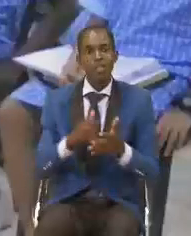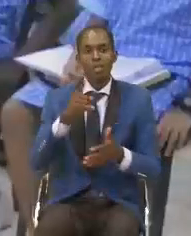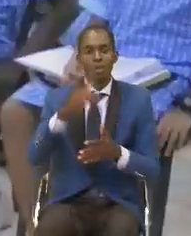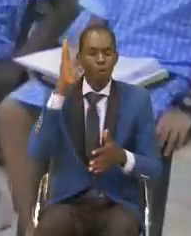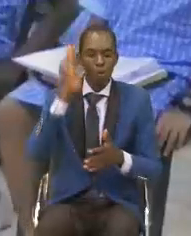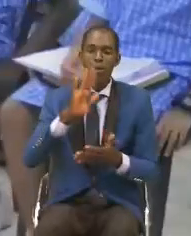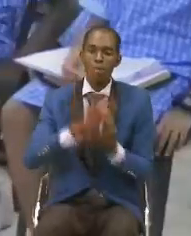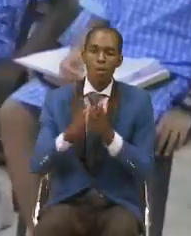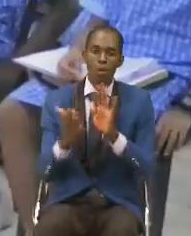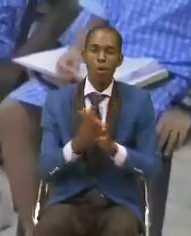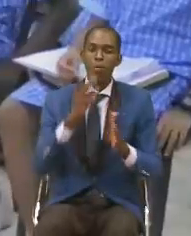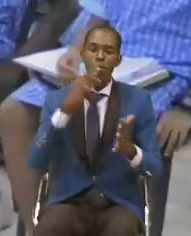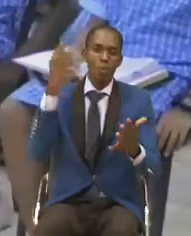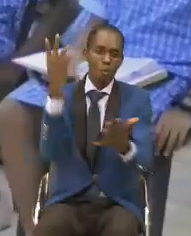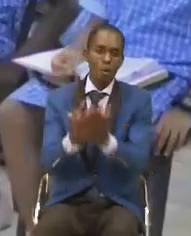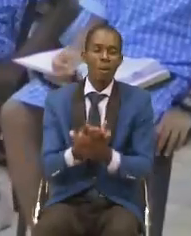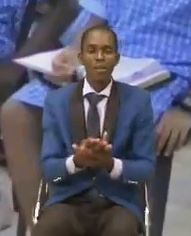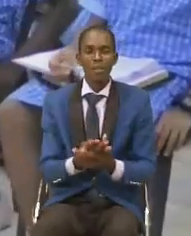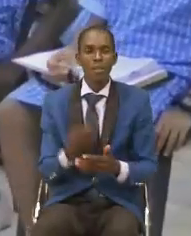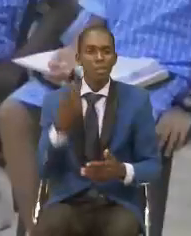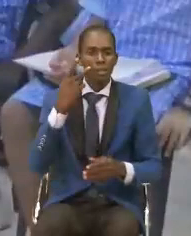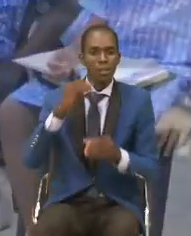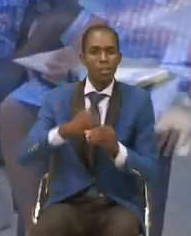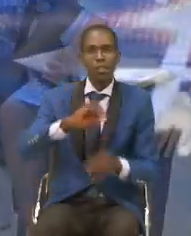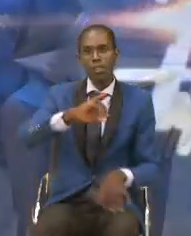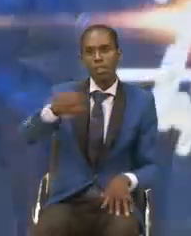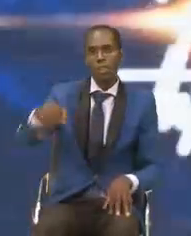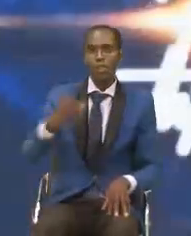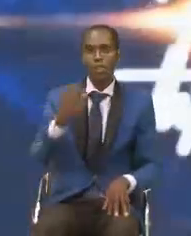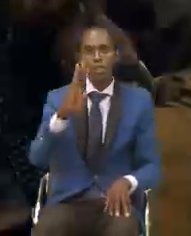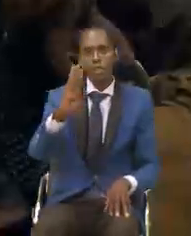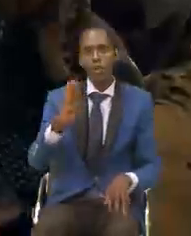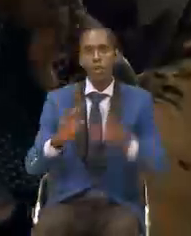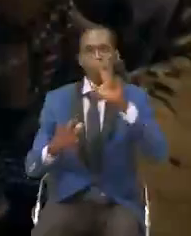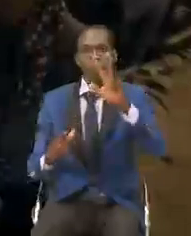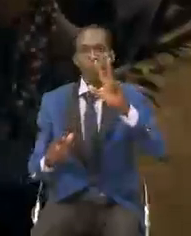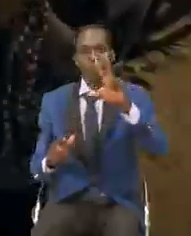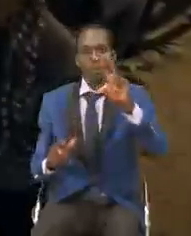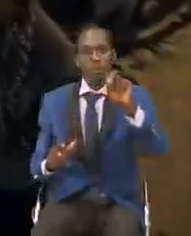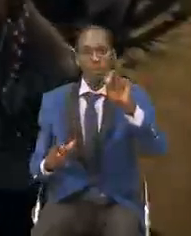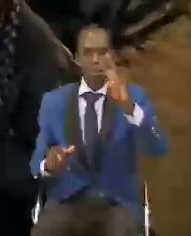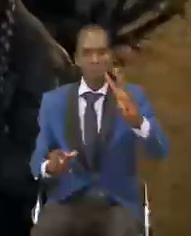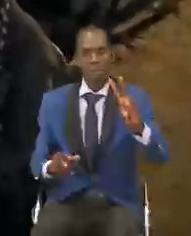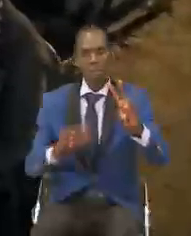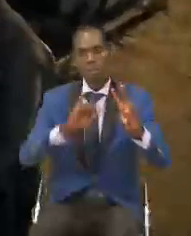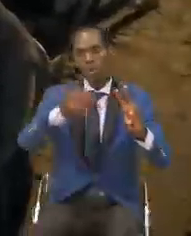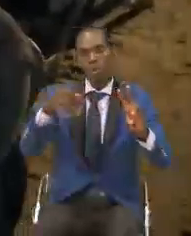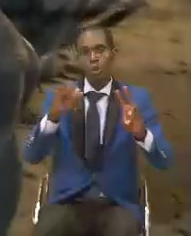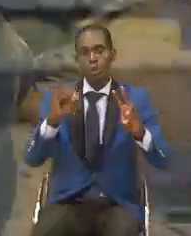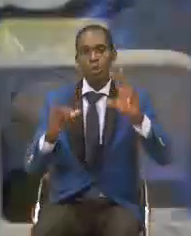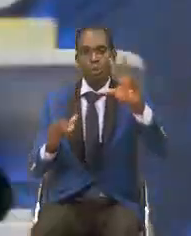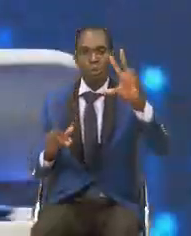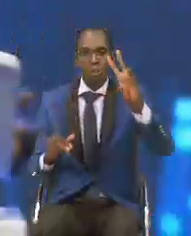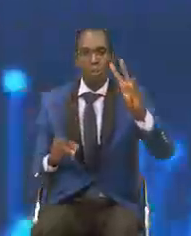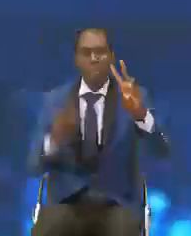as you do it and as you'll be you're going to be aware look at job chapter 36 and i'm reading from